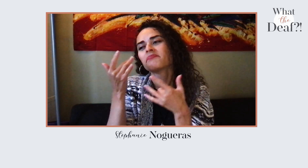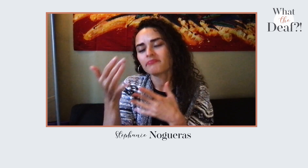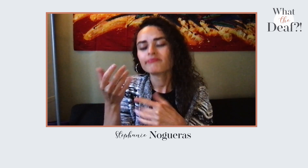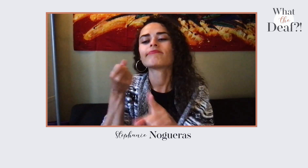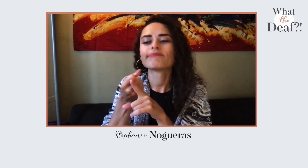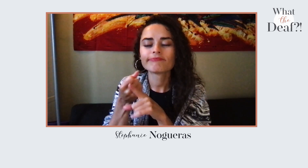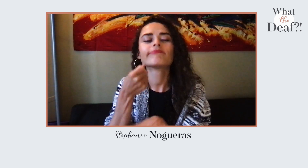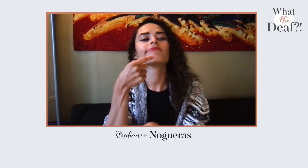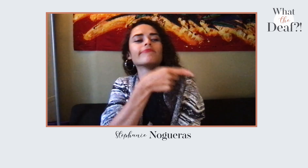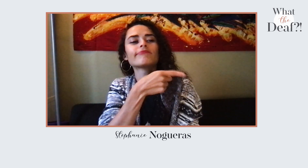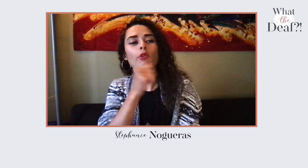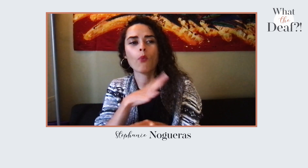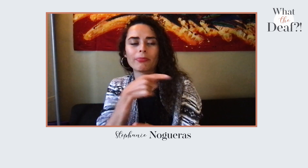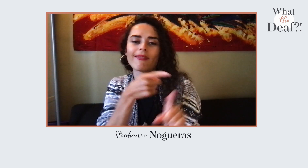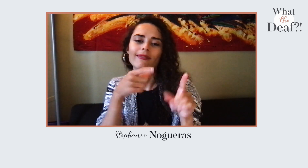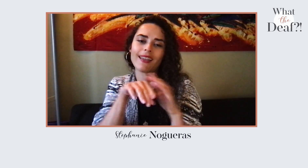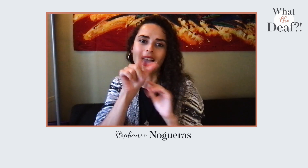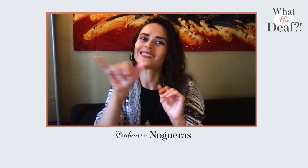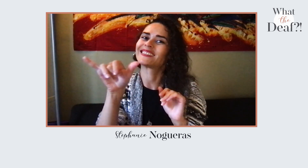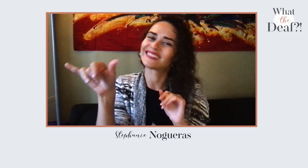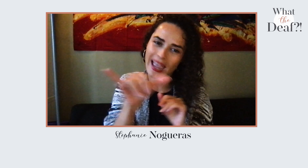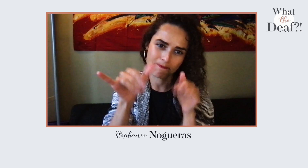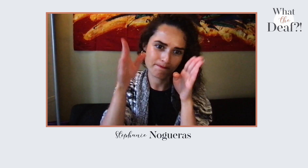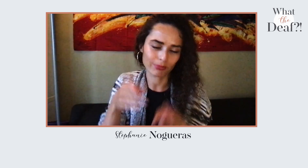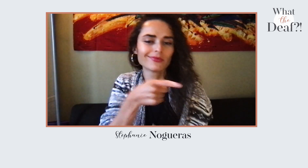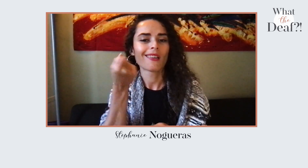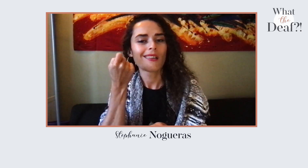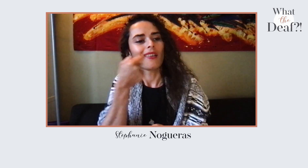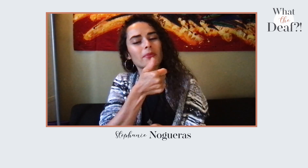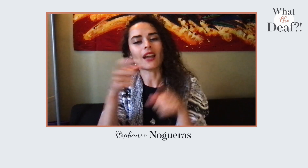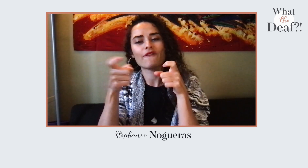and at some point, that woman from Los Angeles ended up being his manager,